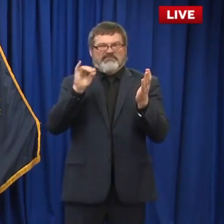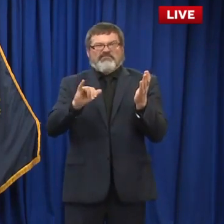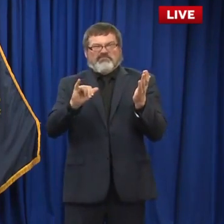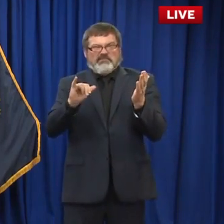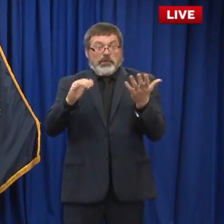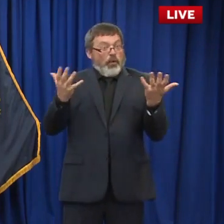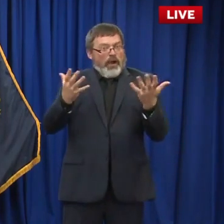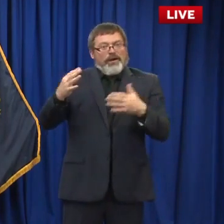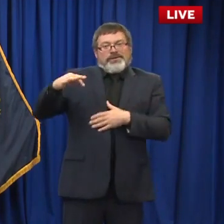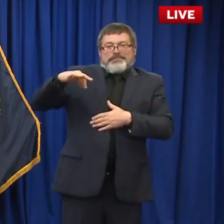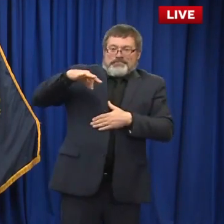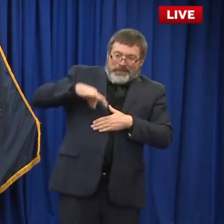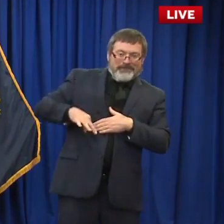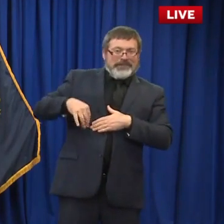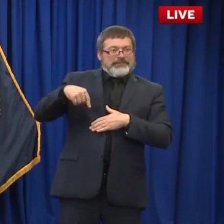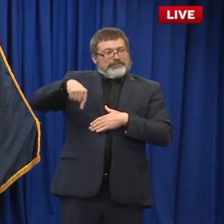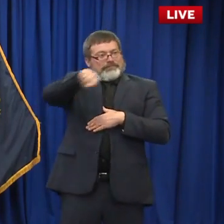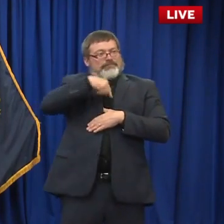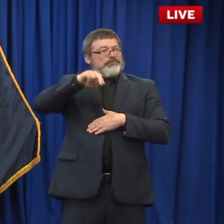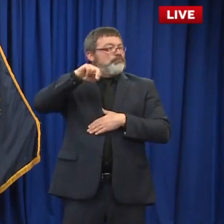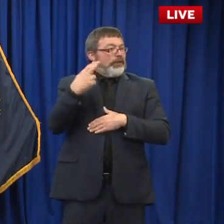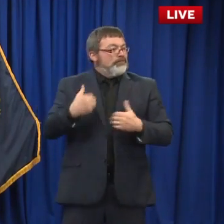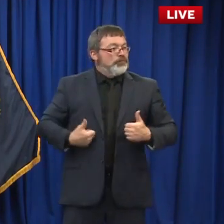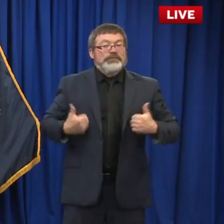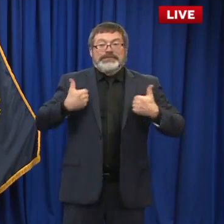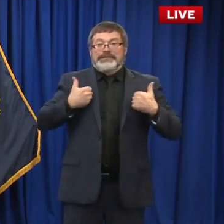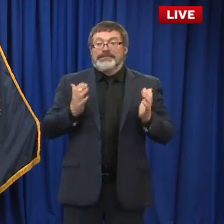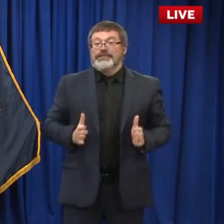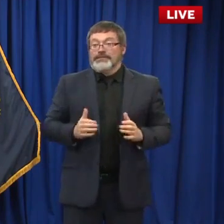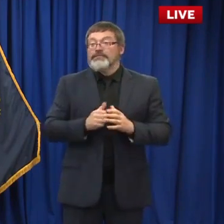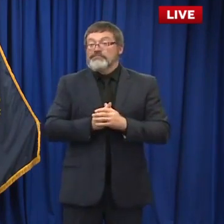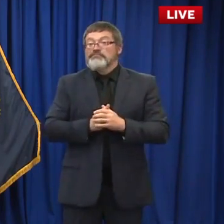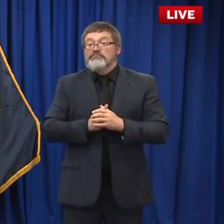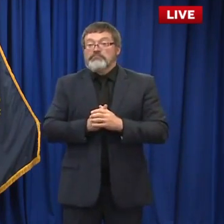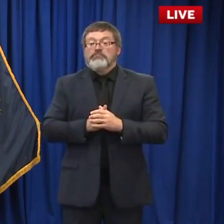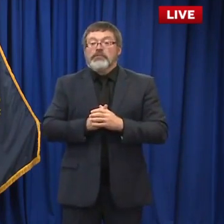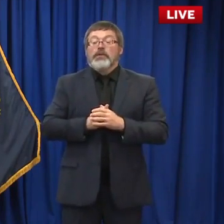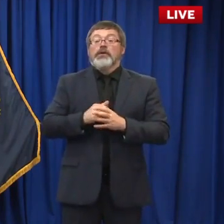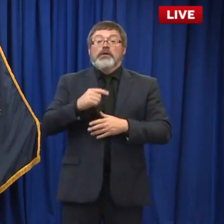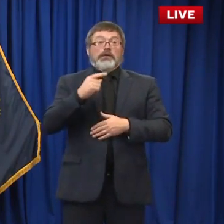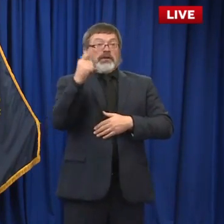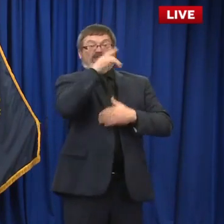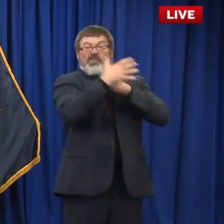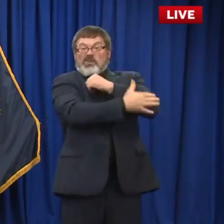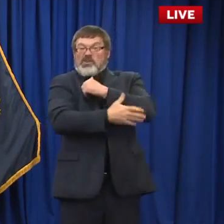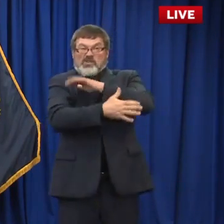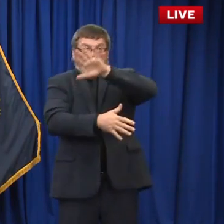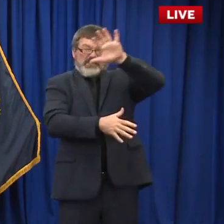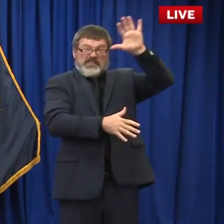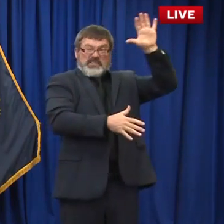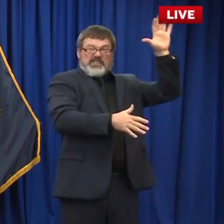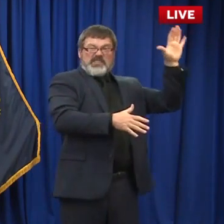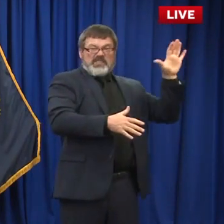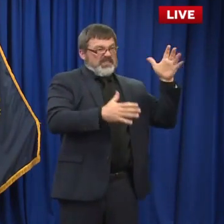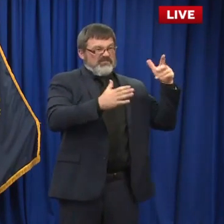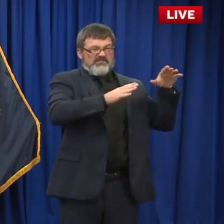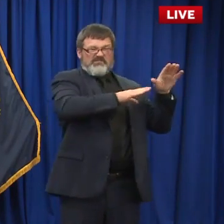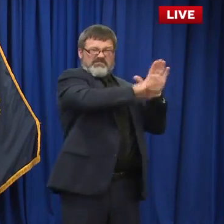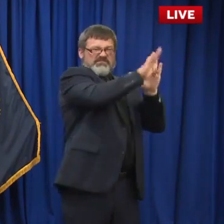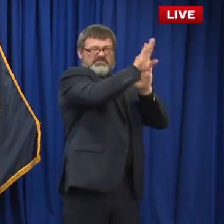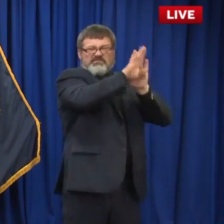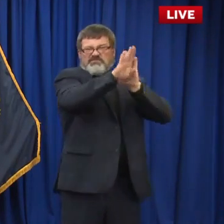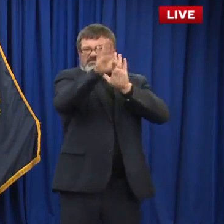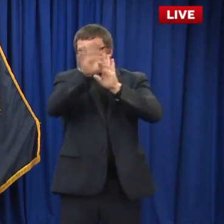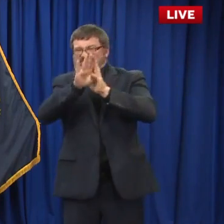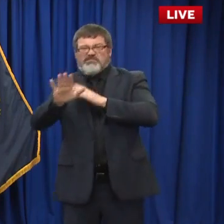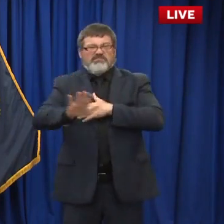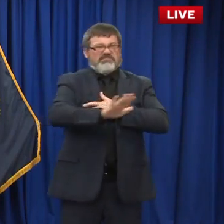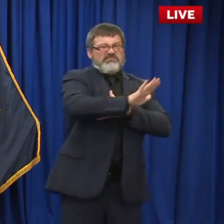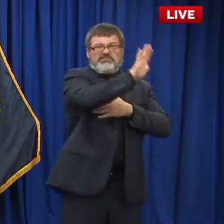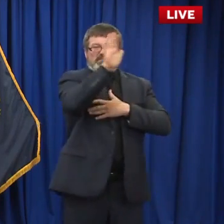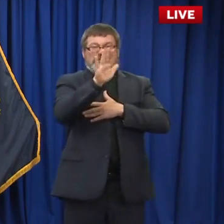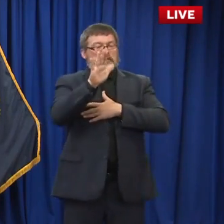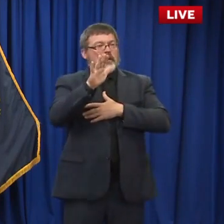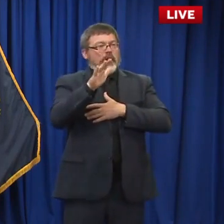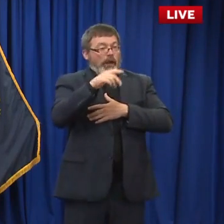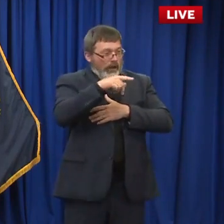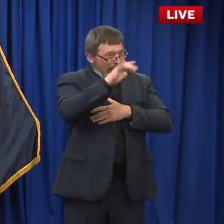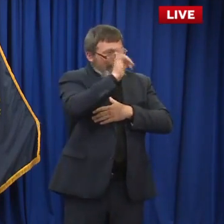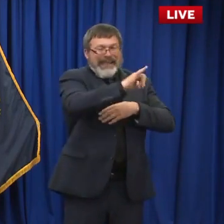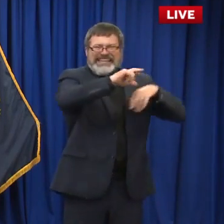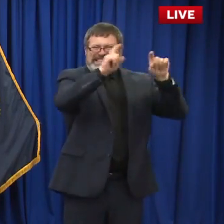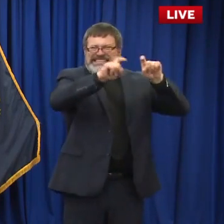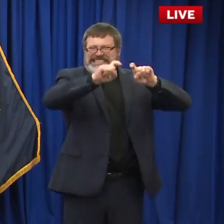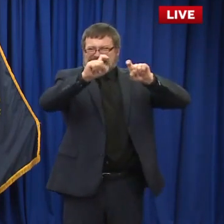SO IT'S REALLY IMPORTANT WHAT WE'VE SEEN OVER THE LAST COUPLE OF WEEKS IS THAT AS THE NATIONAL PICTURE OF COVID CHANGES, IT IMPACTS OR TURN-AROUND TIMES AT OUR NATIONAL LABS.